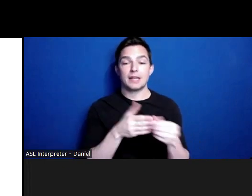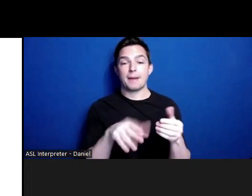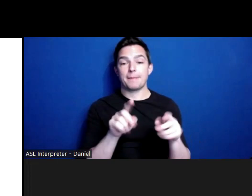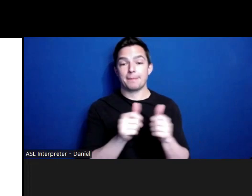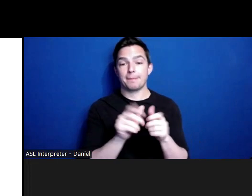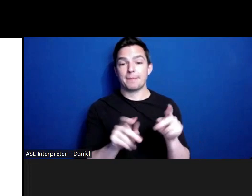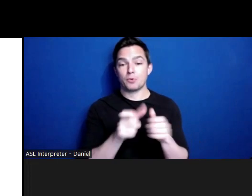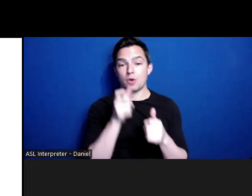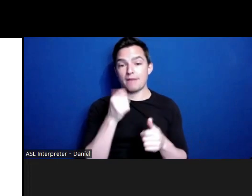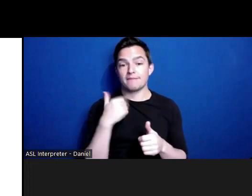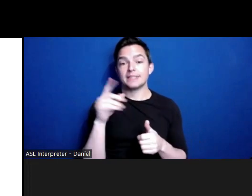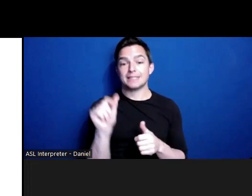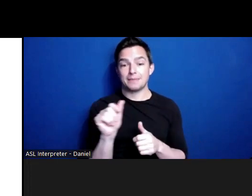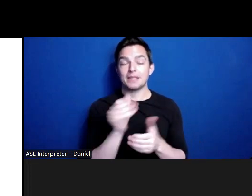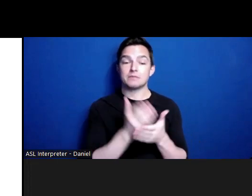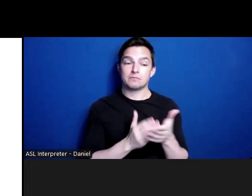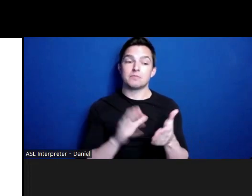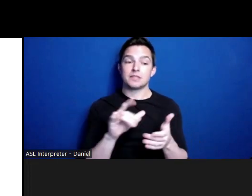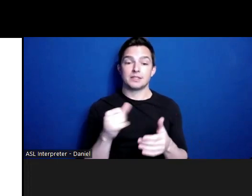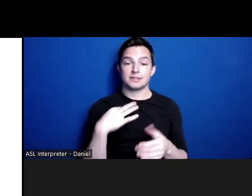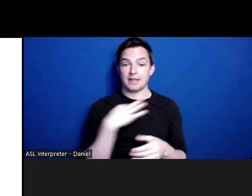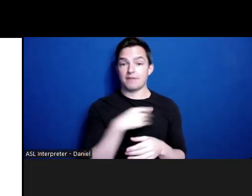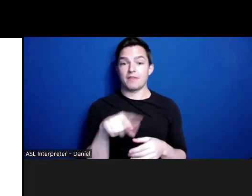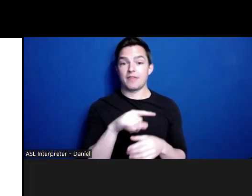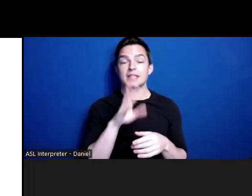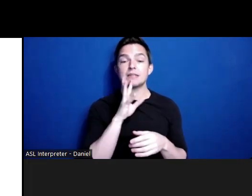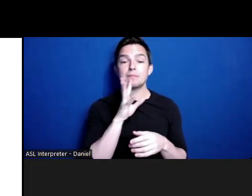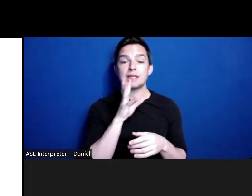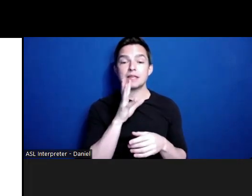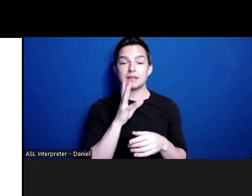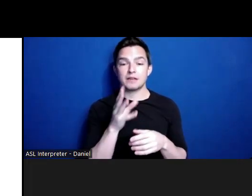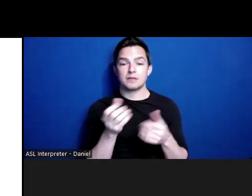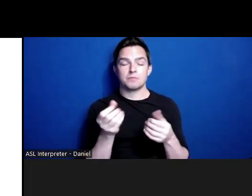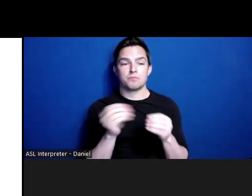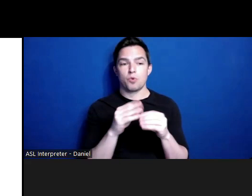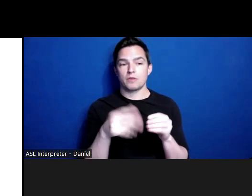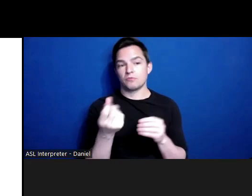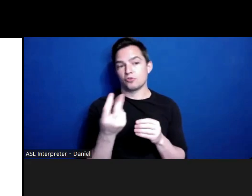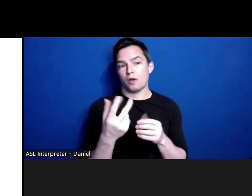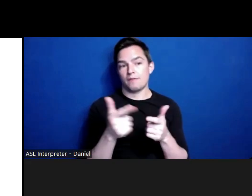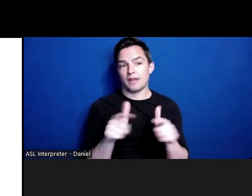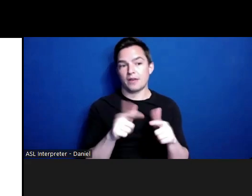some CILs have staff also that collectively speak over a dozen languages. We think that CILs are in